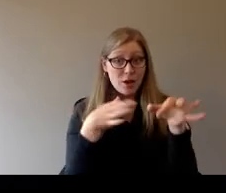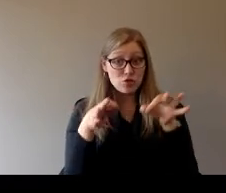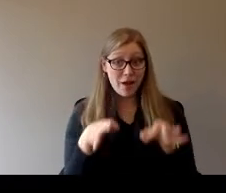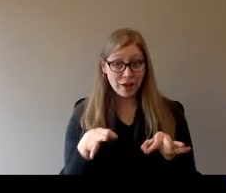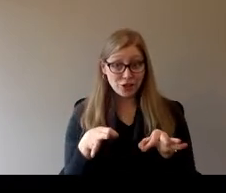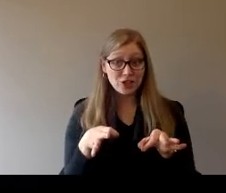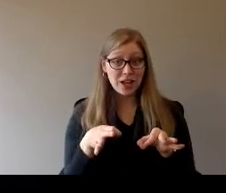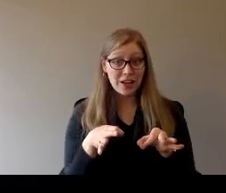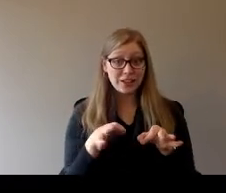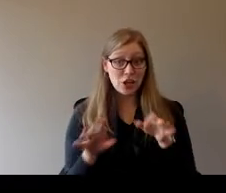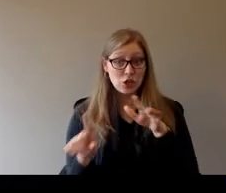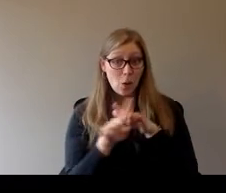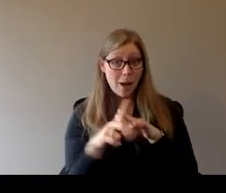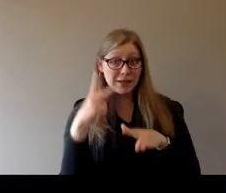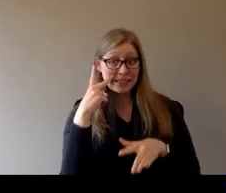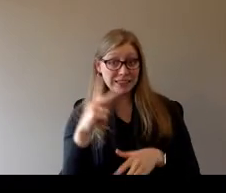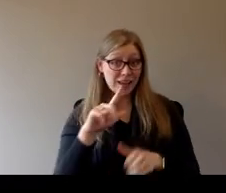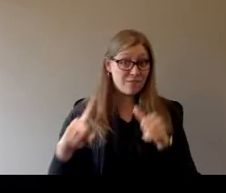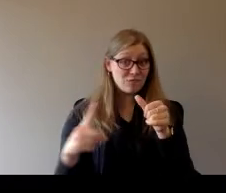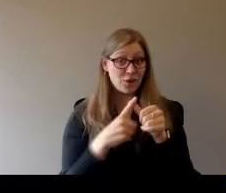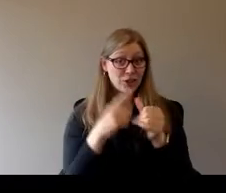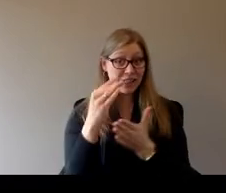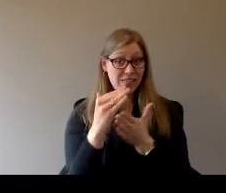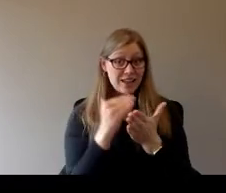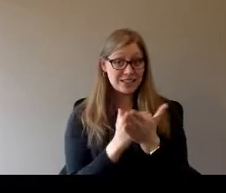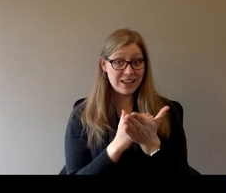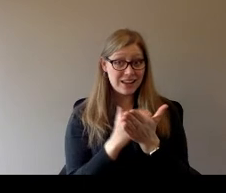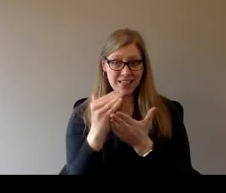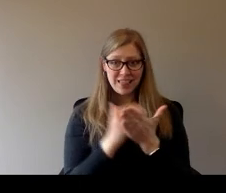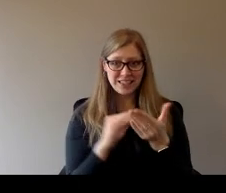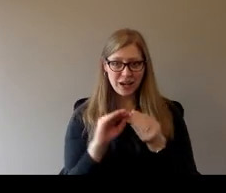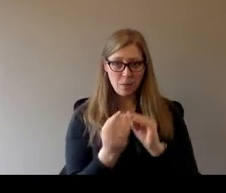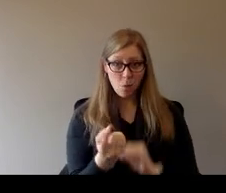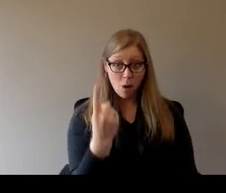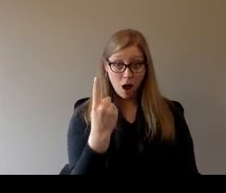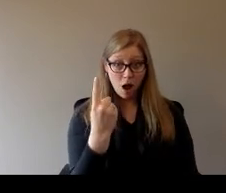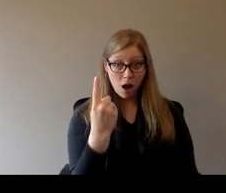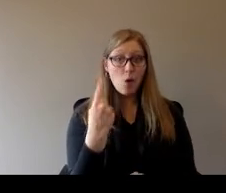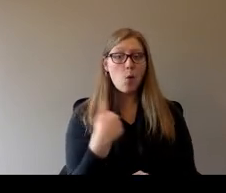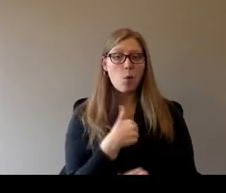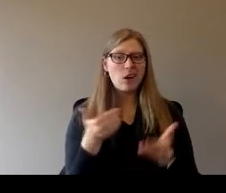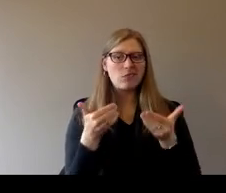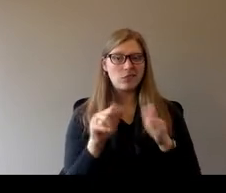lesson. Lesson number 1. We're going to go ahead and get started a little bit differently.